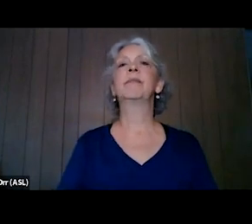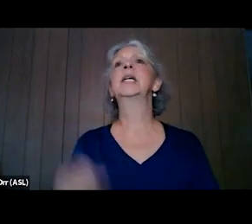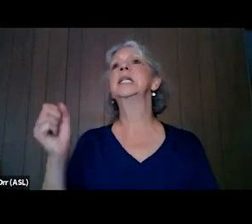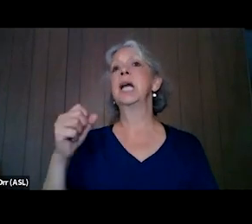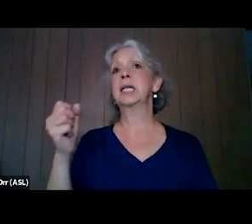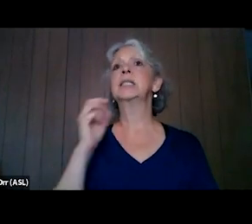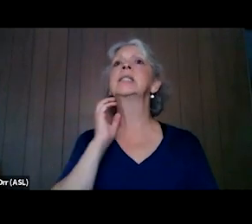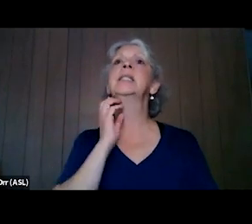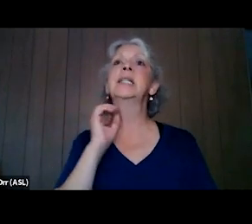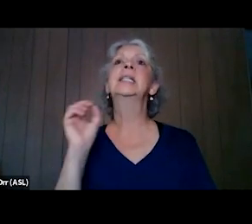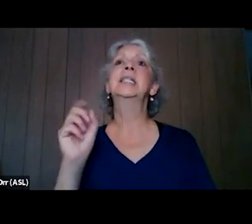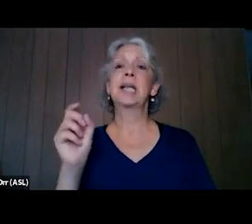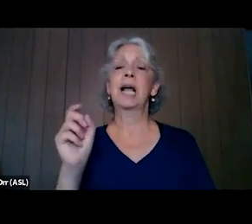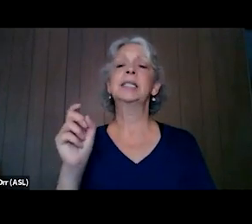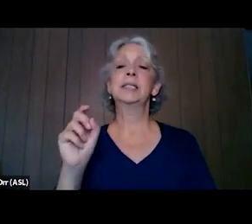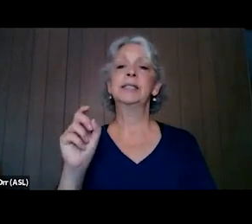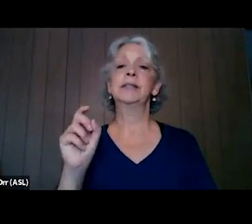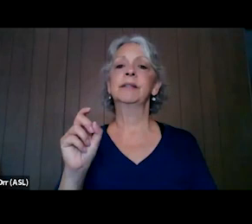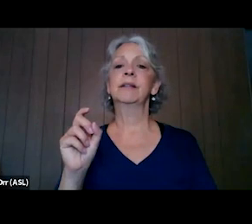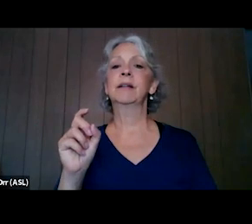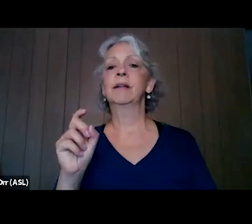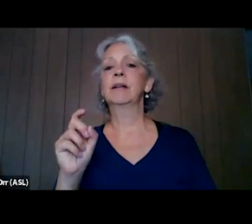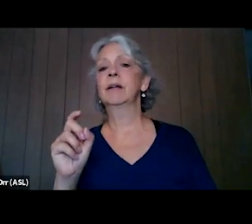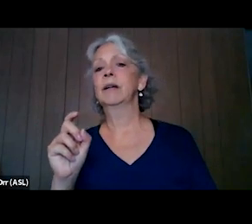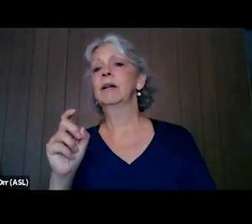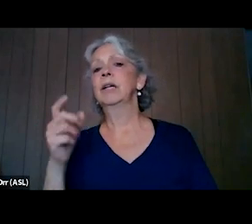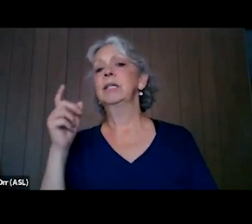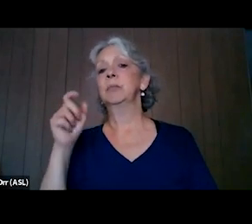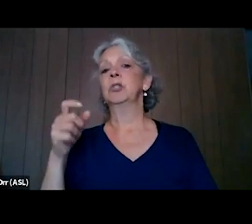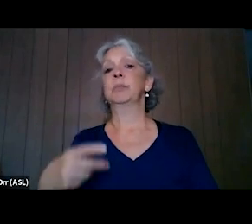Yeah, xylazine is, you know, pretty much meant to be shot into the veins or the muscles.